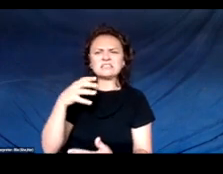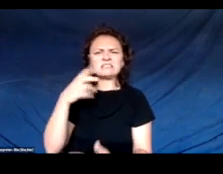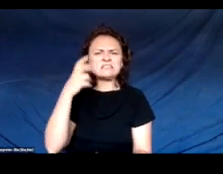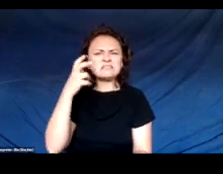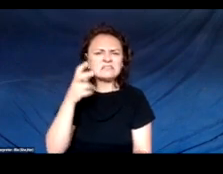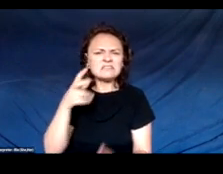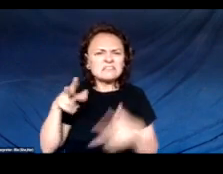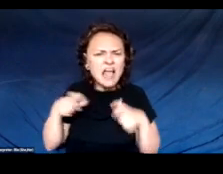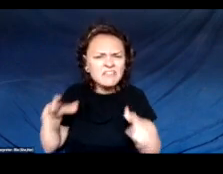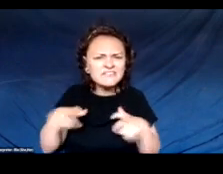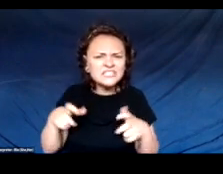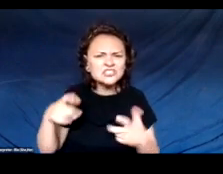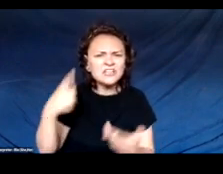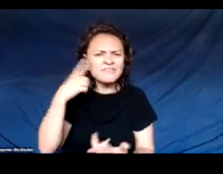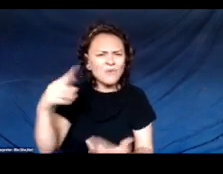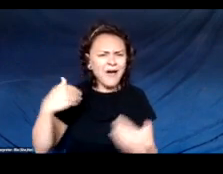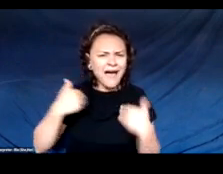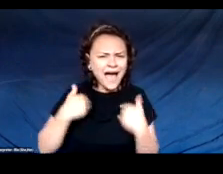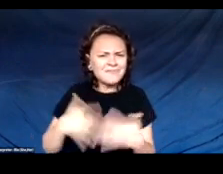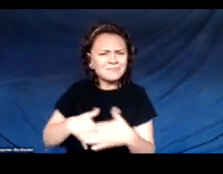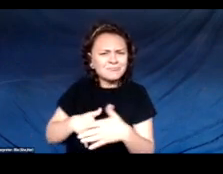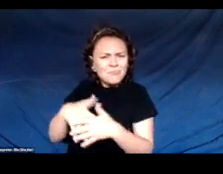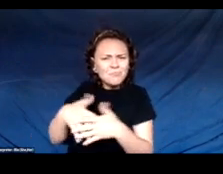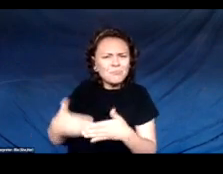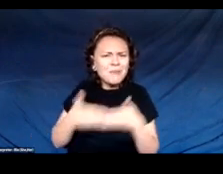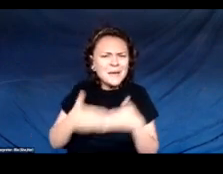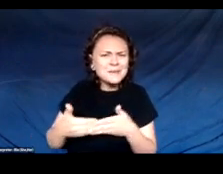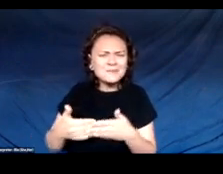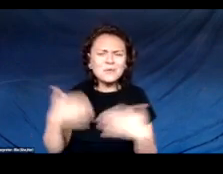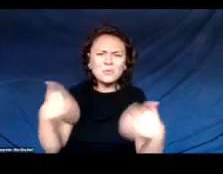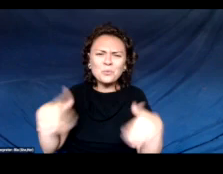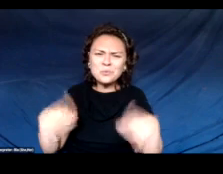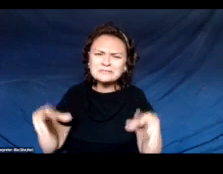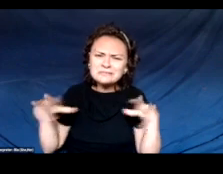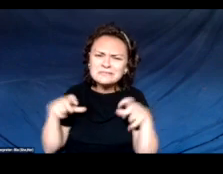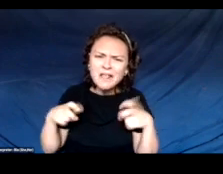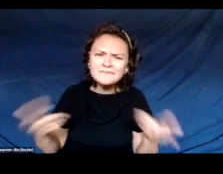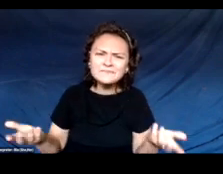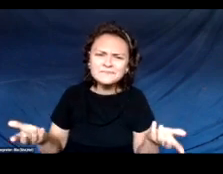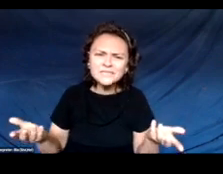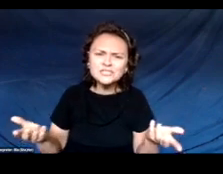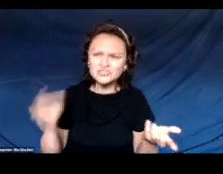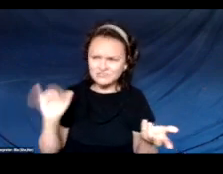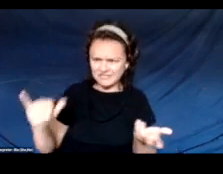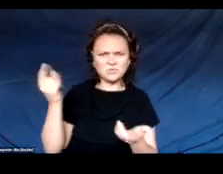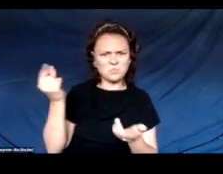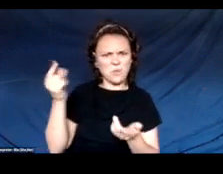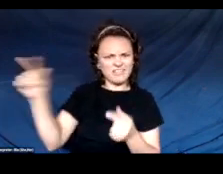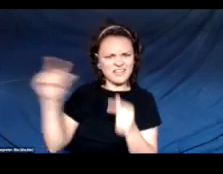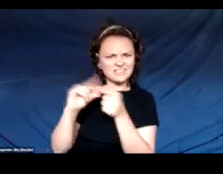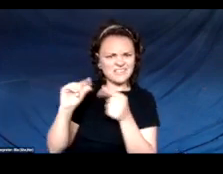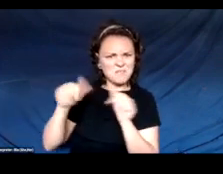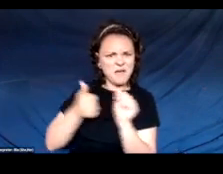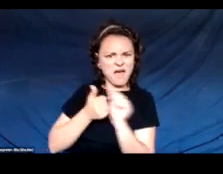And that is that back stabbing pain to me,